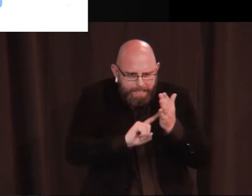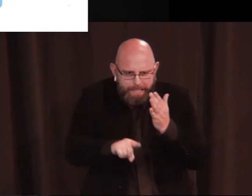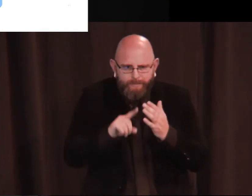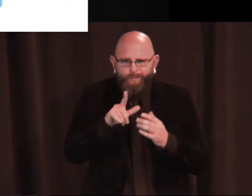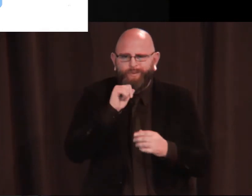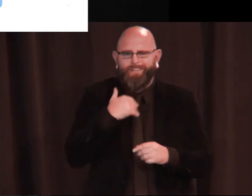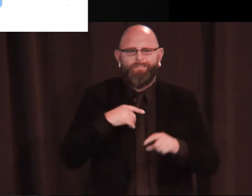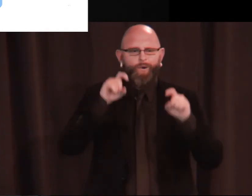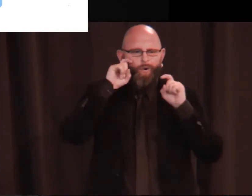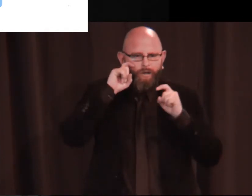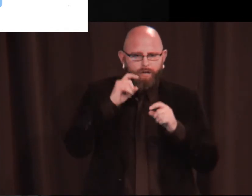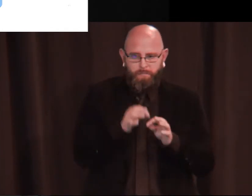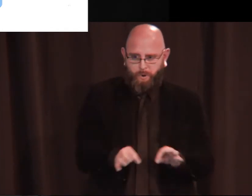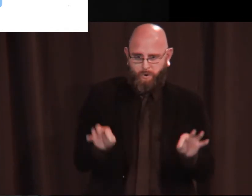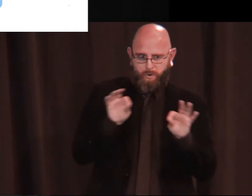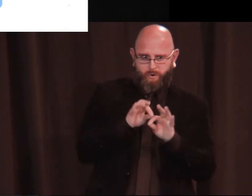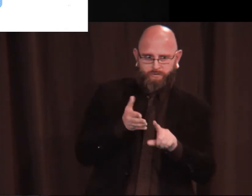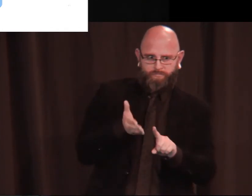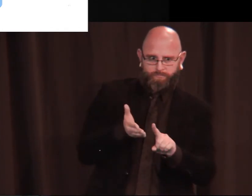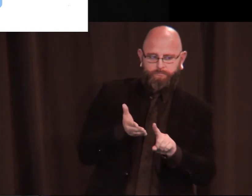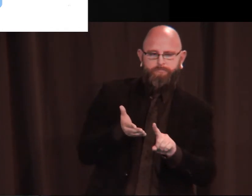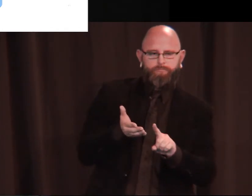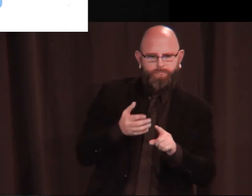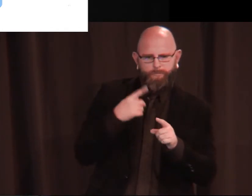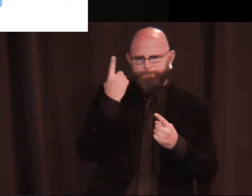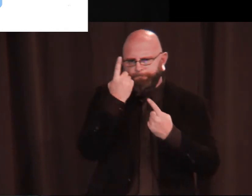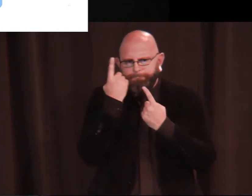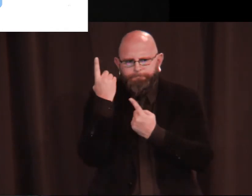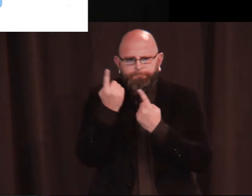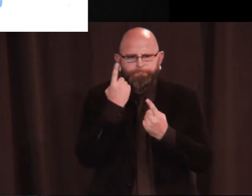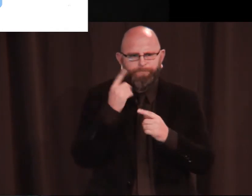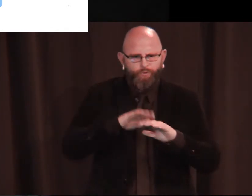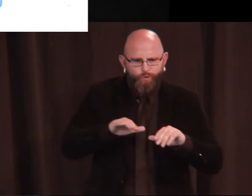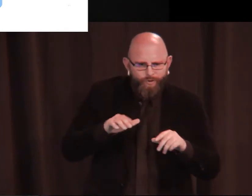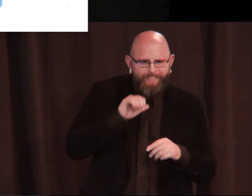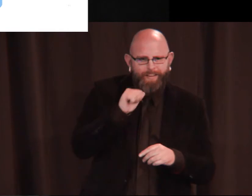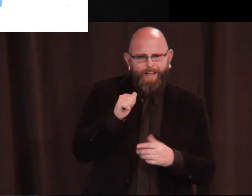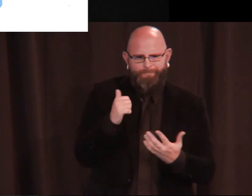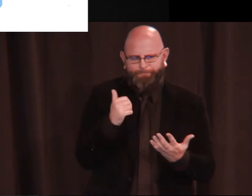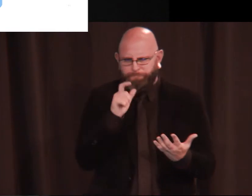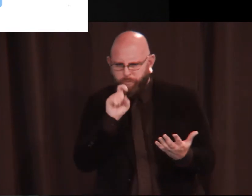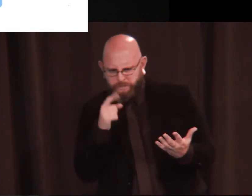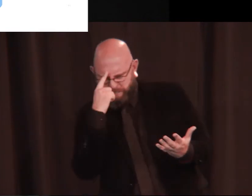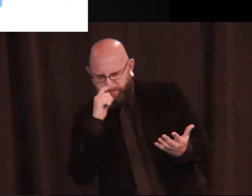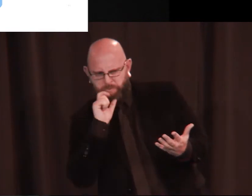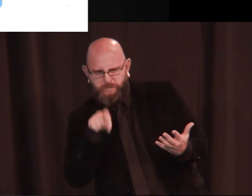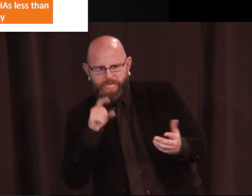Should we not -- should we not be fitting them with hearing aids?